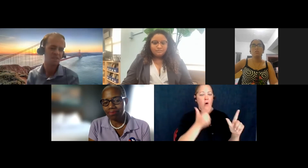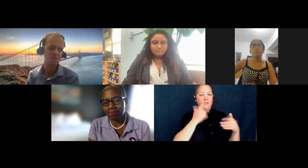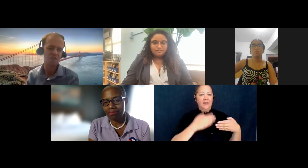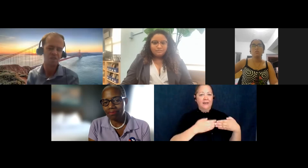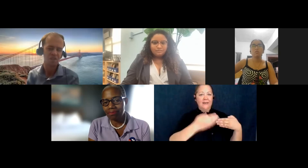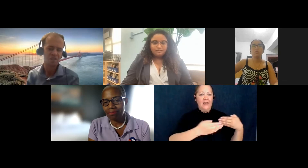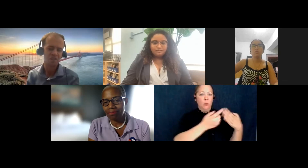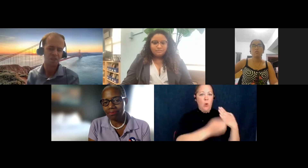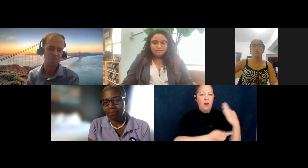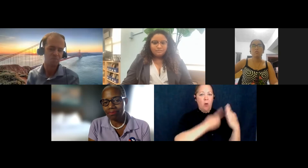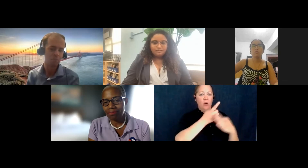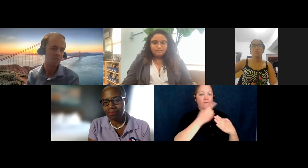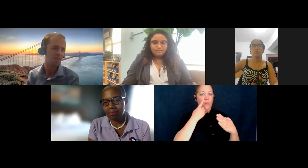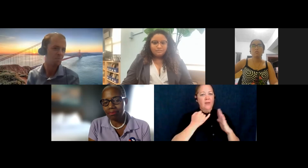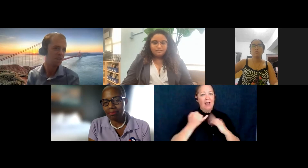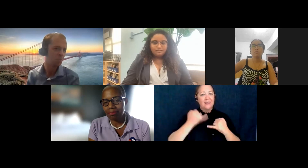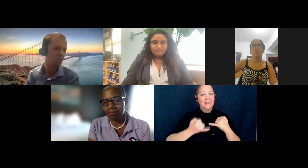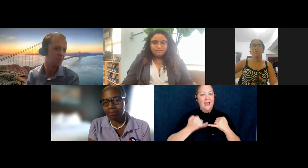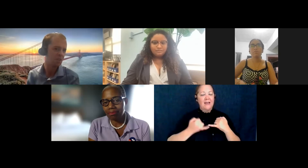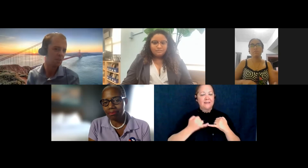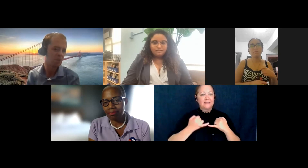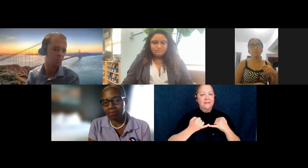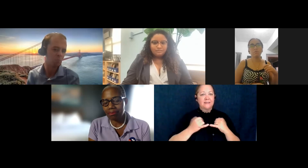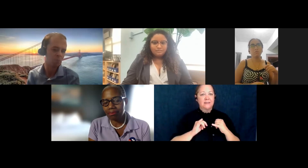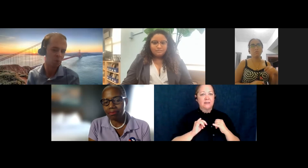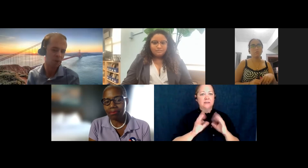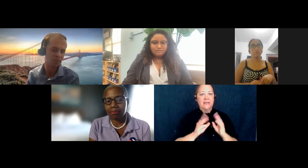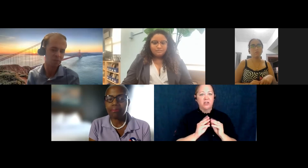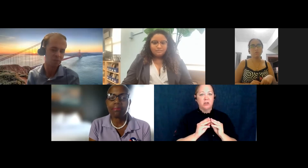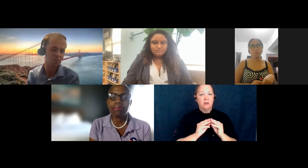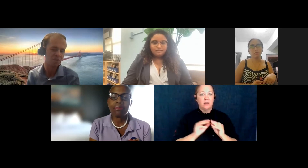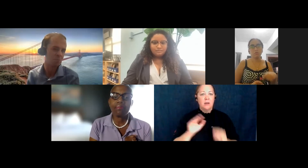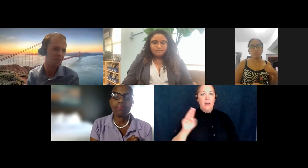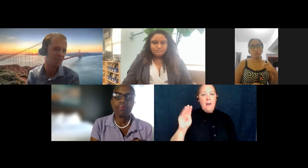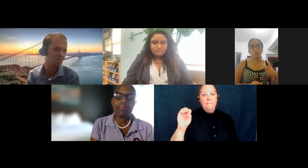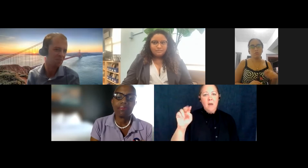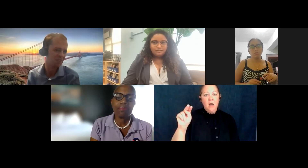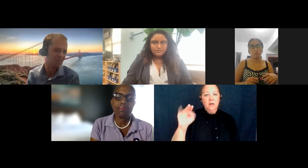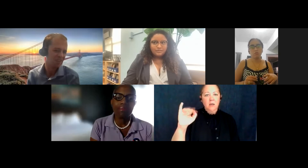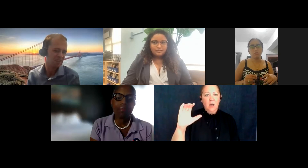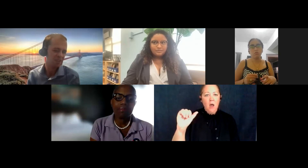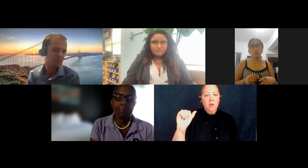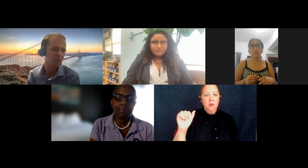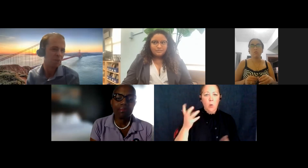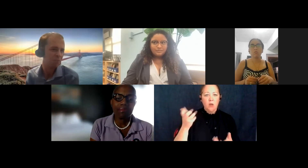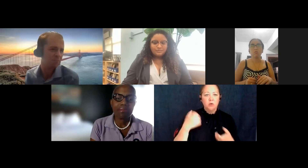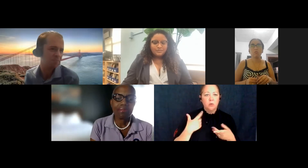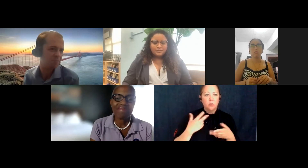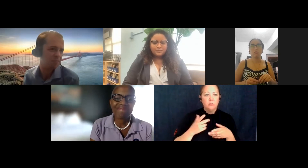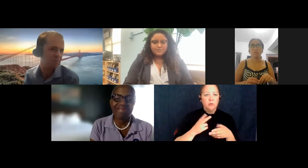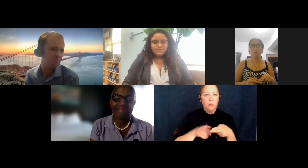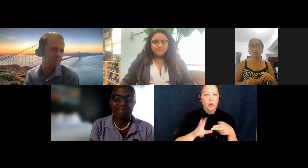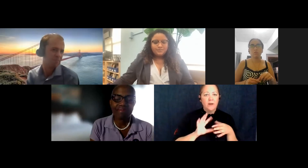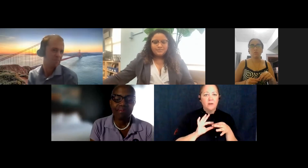session. Monica, do you want to give a brief word about that or just take it by here.